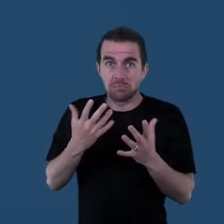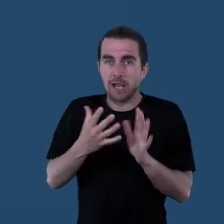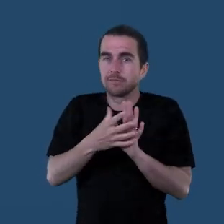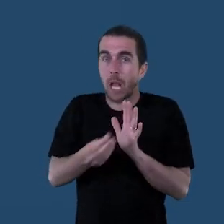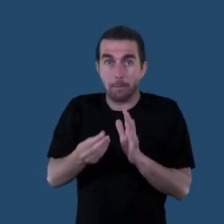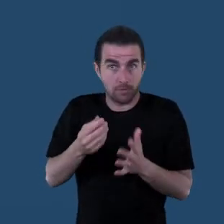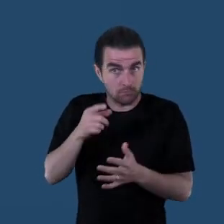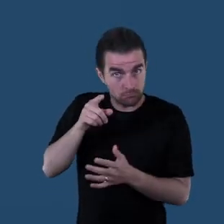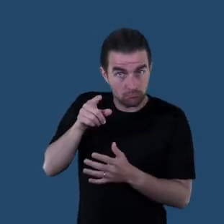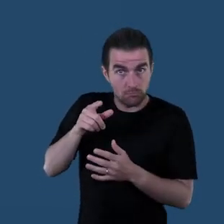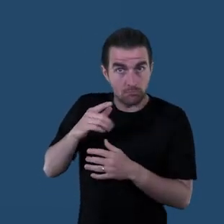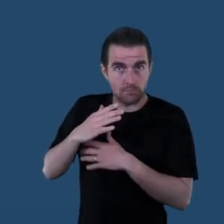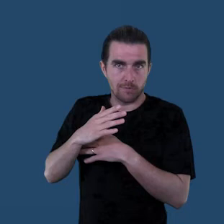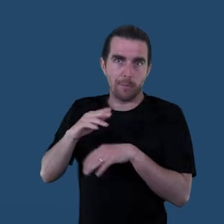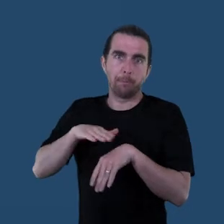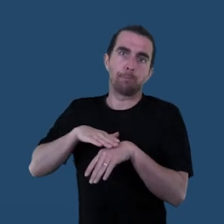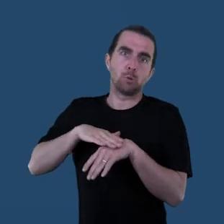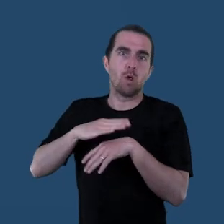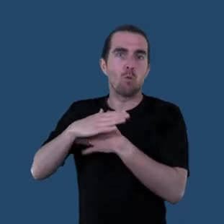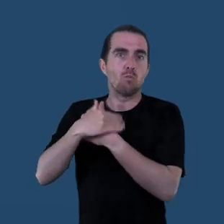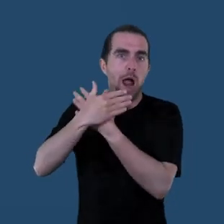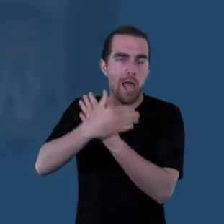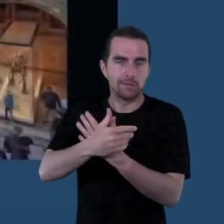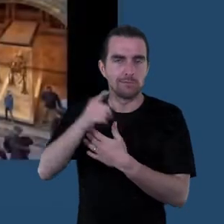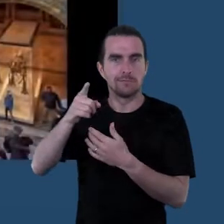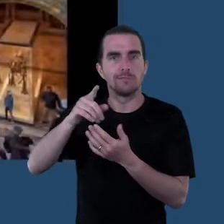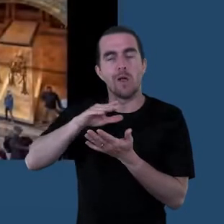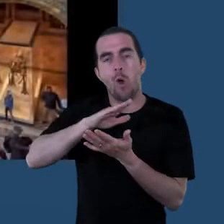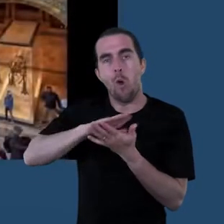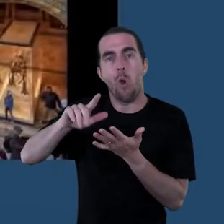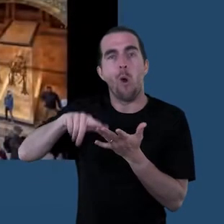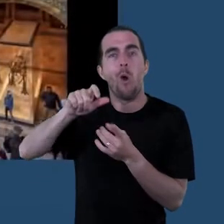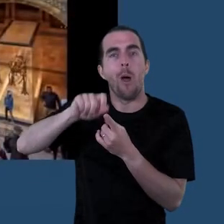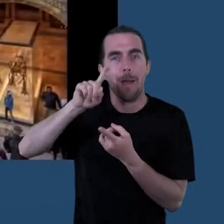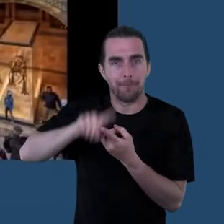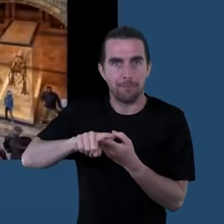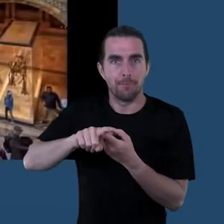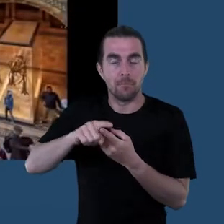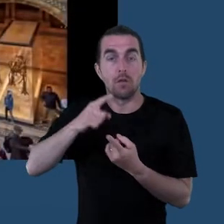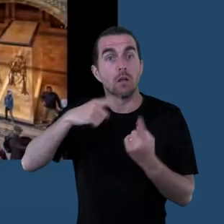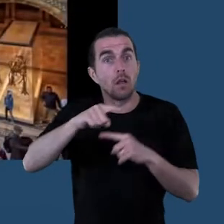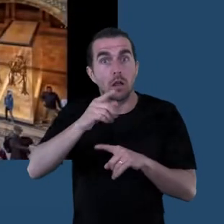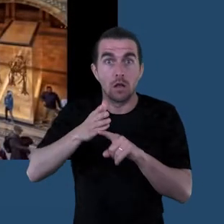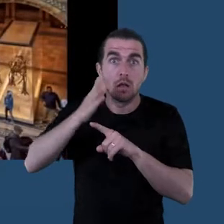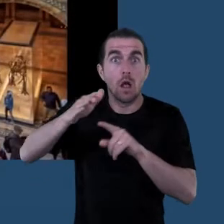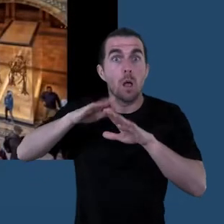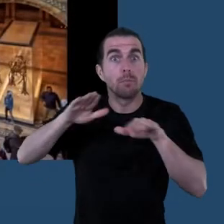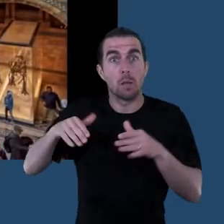is of course Hope, the blue whale. We've mentioned Hope. Anyone that's been to the museum in the last couple of years